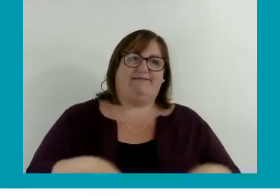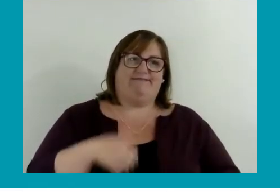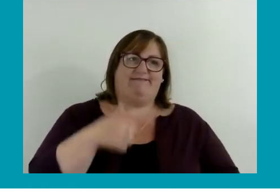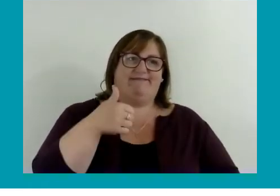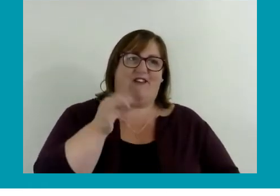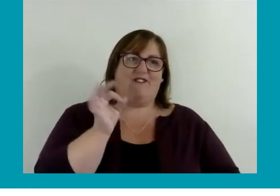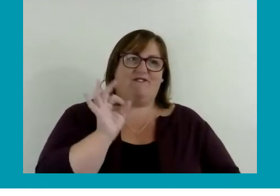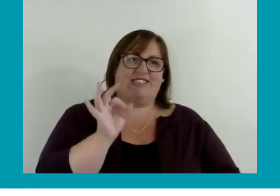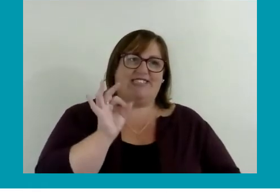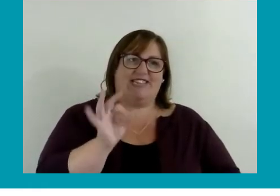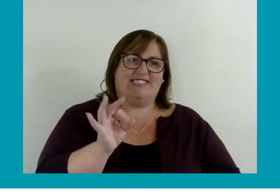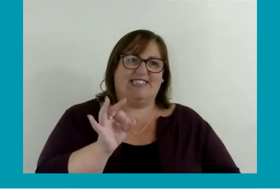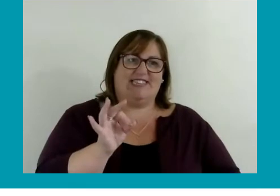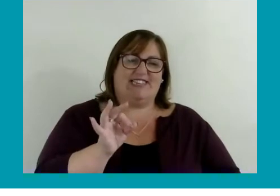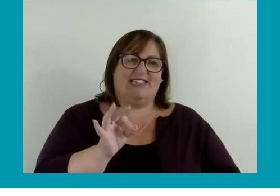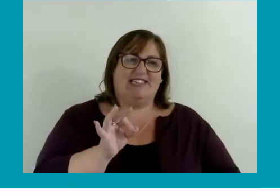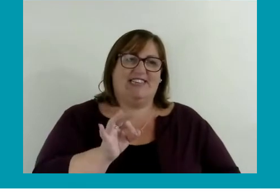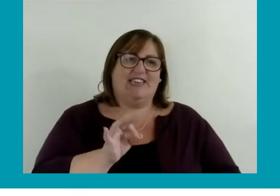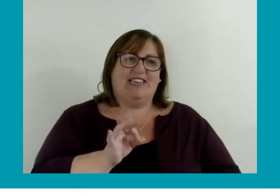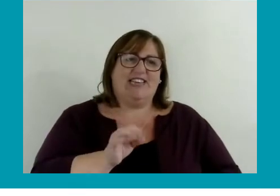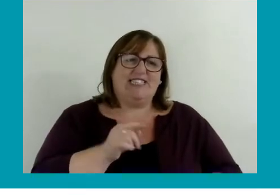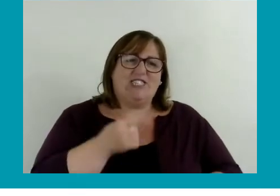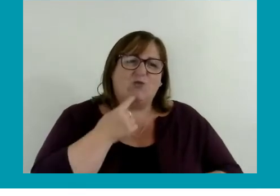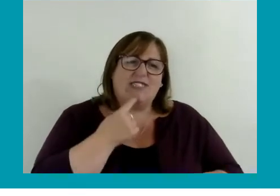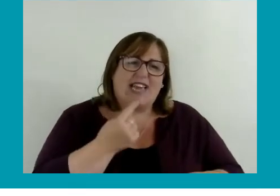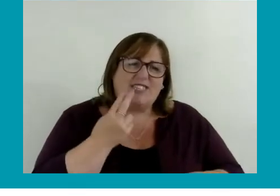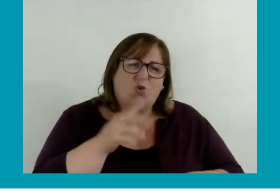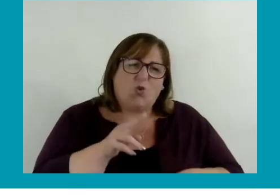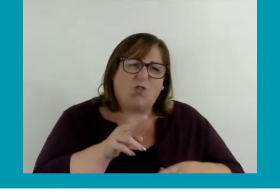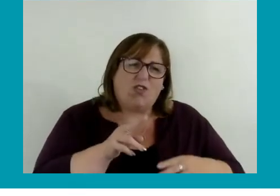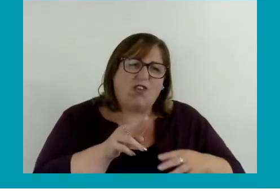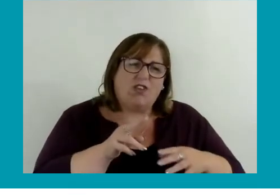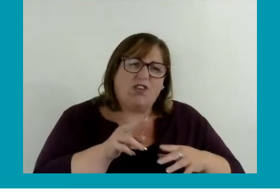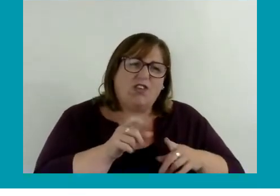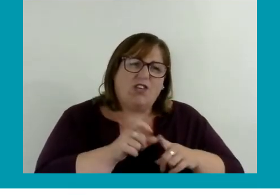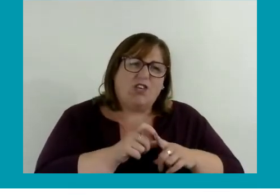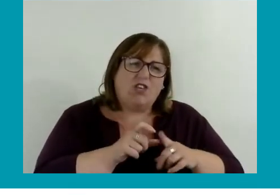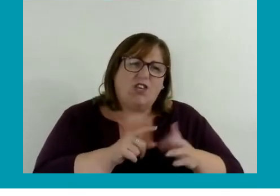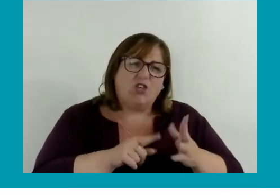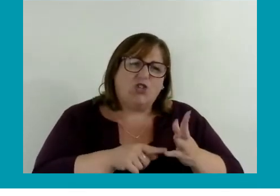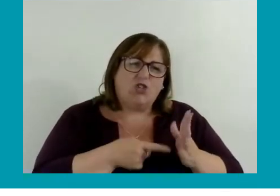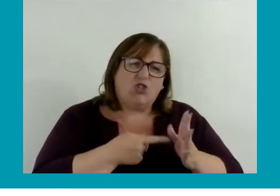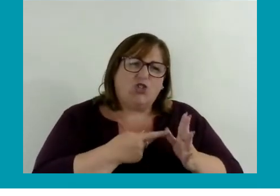job accommodation network yeah it's a it they they shorten their themselves to call them JAN